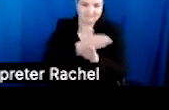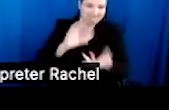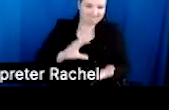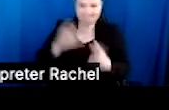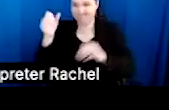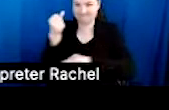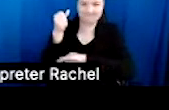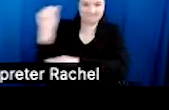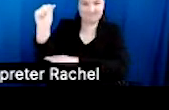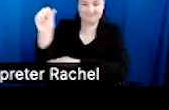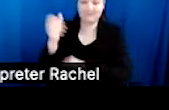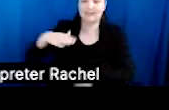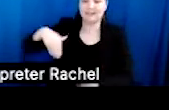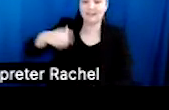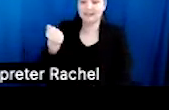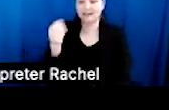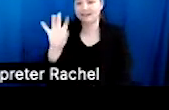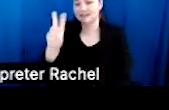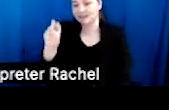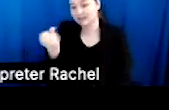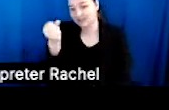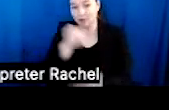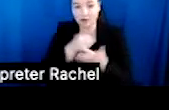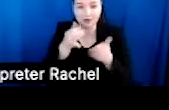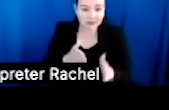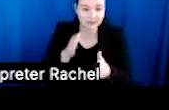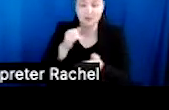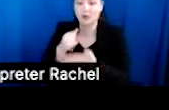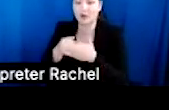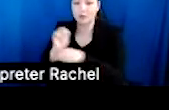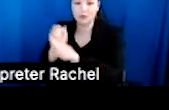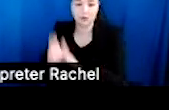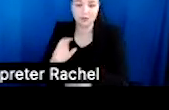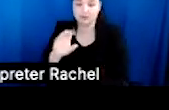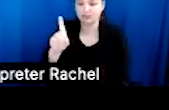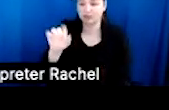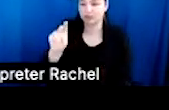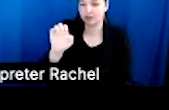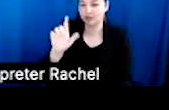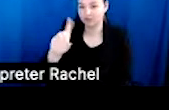late 1960s, artists and art workers such as Donald Judd, Lucy Lippard, and Howardina Pindell created